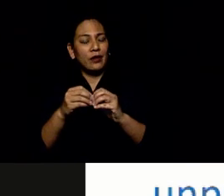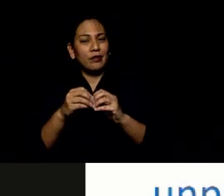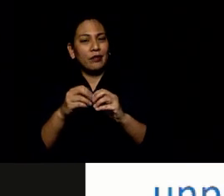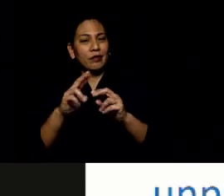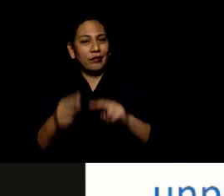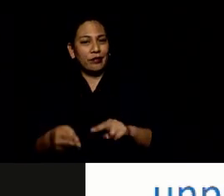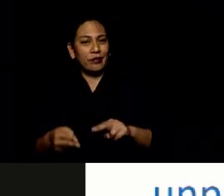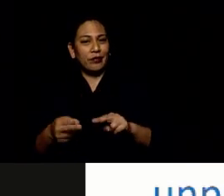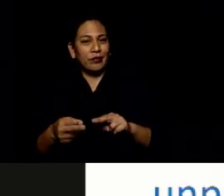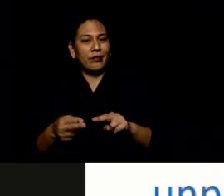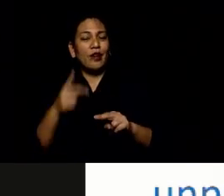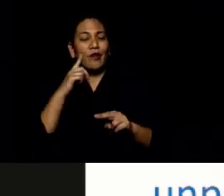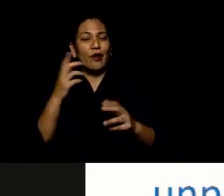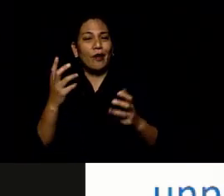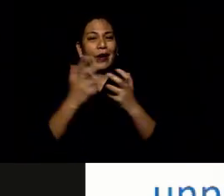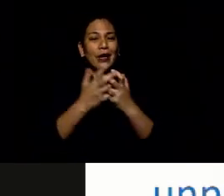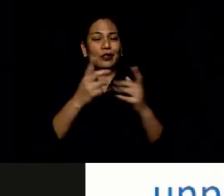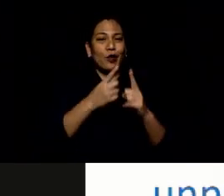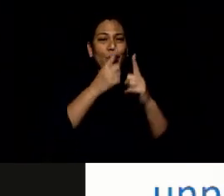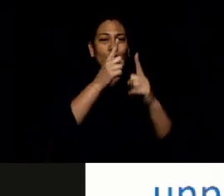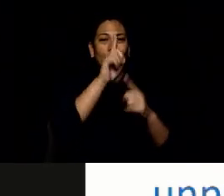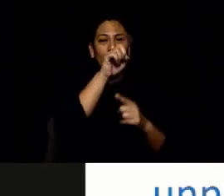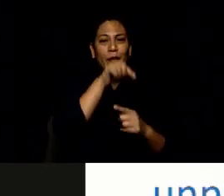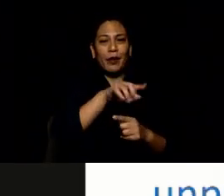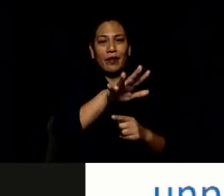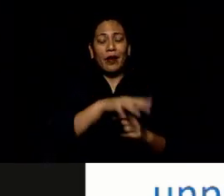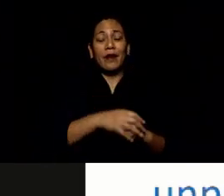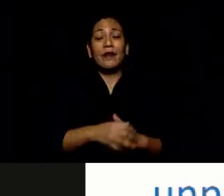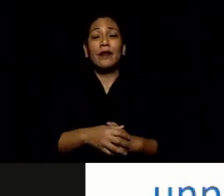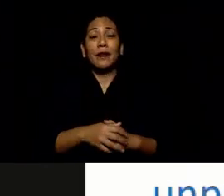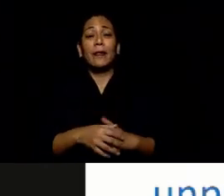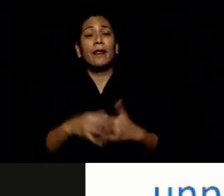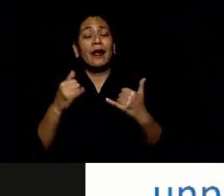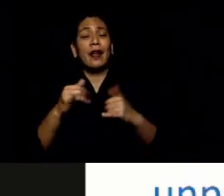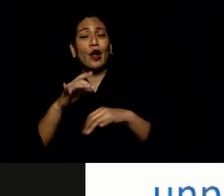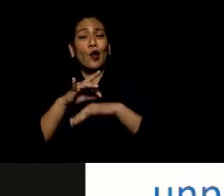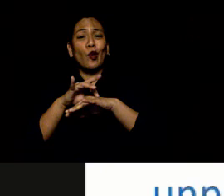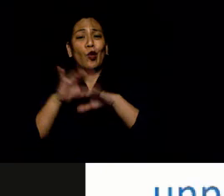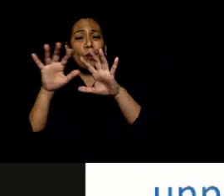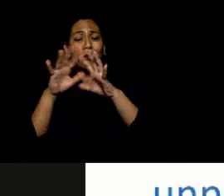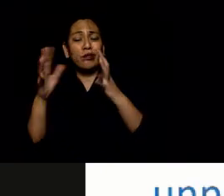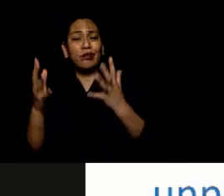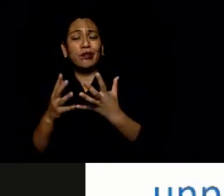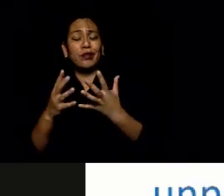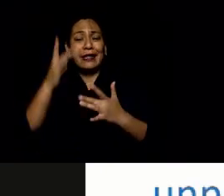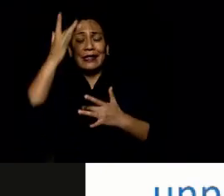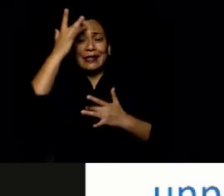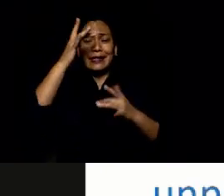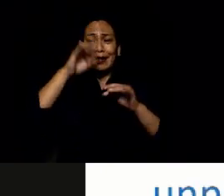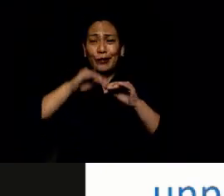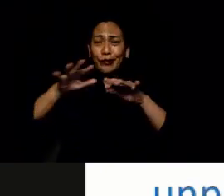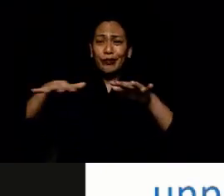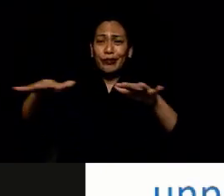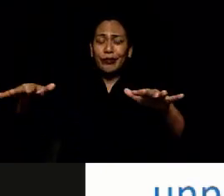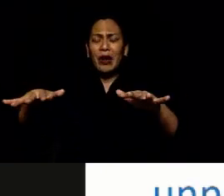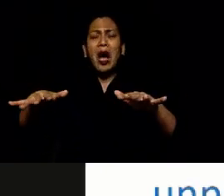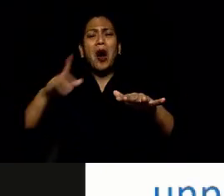Um, In this pandemic global emissions are likely to come down by about 6%